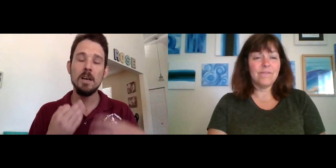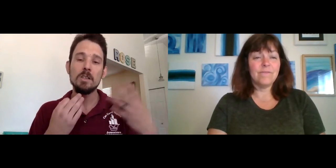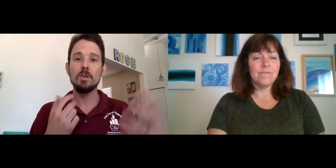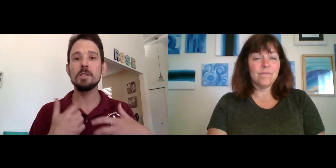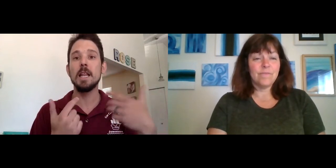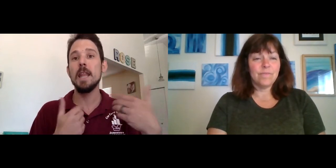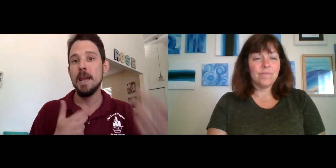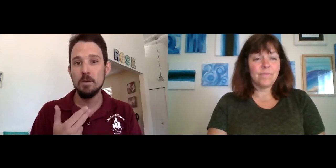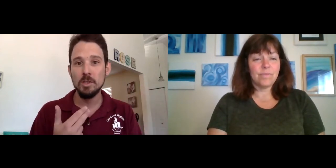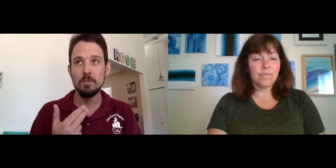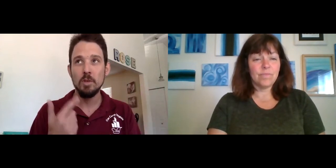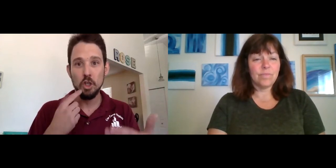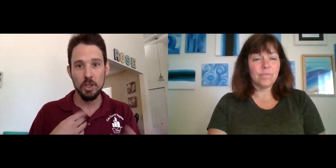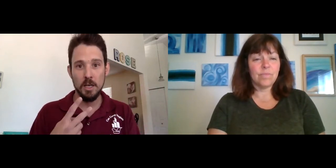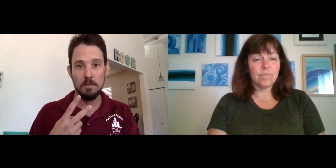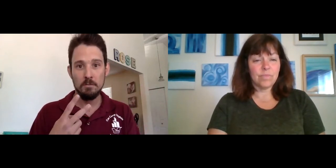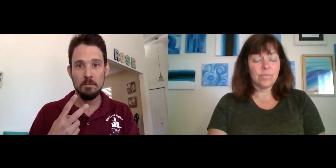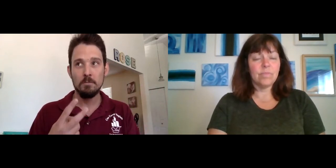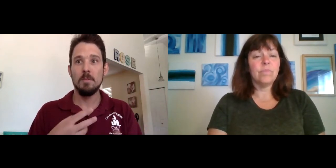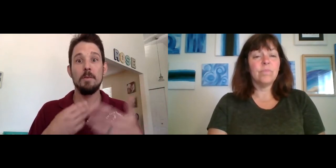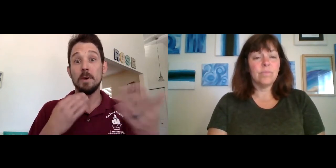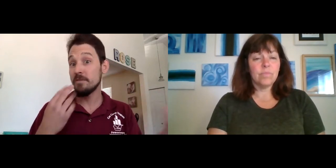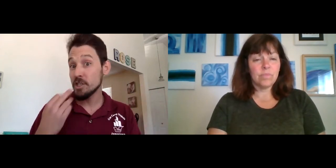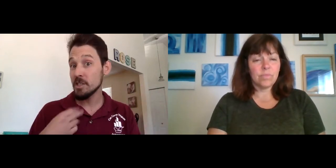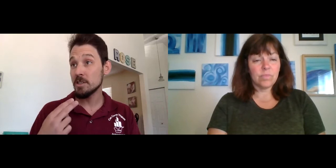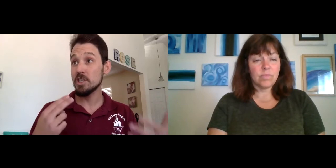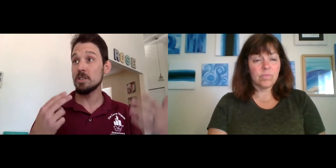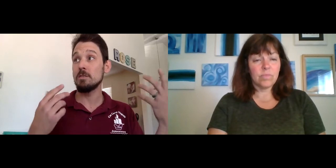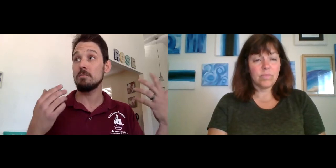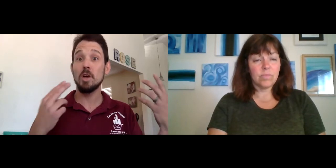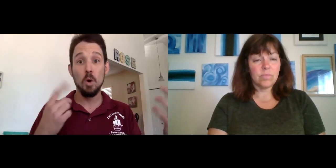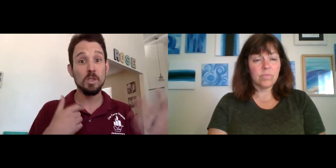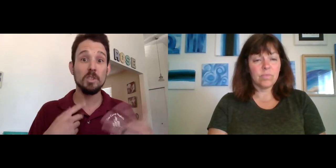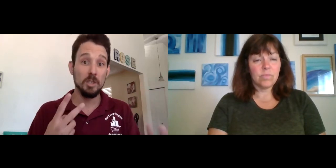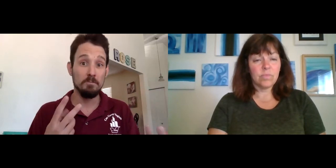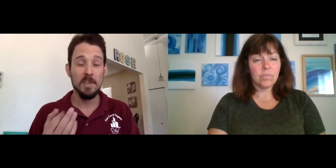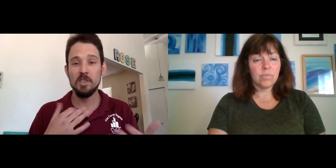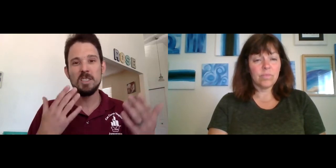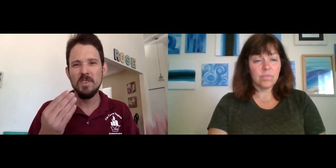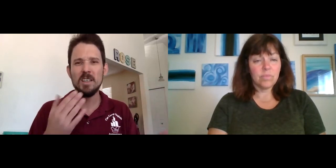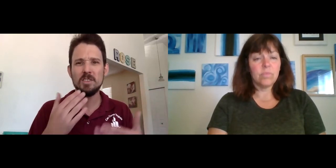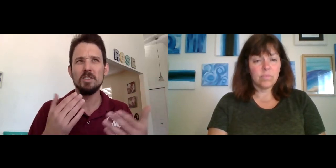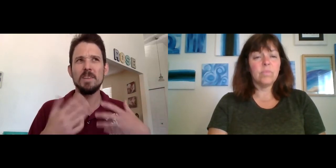so it's a language learning versus code switching.